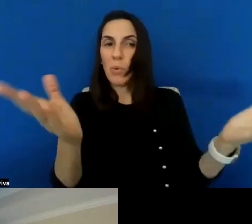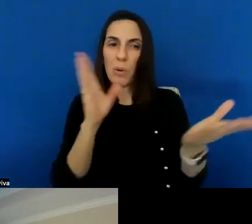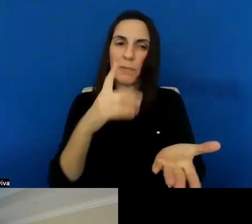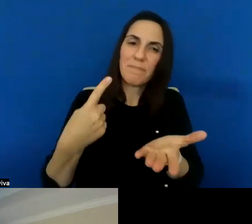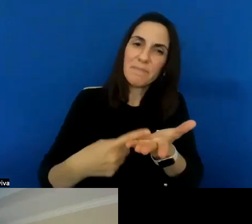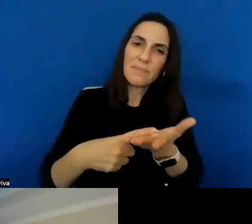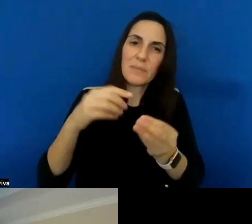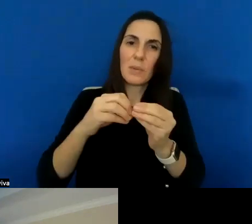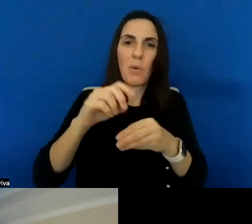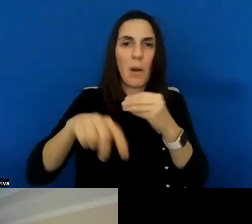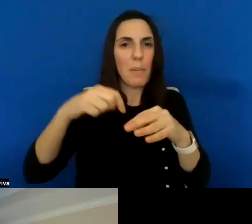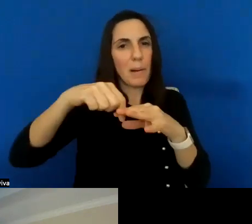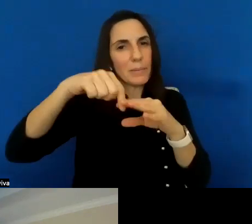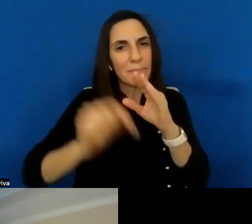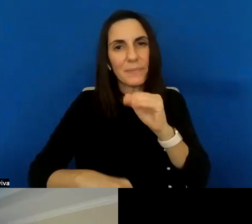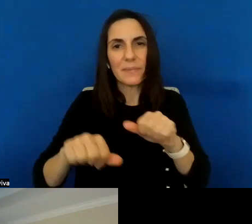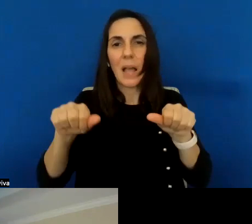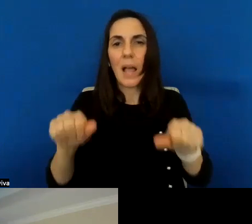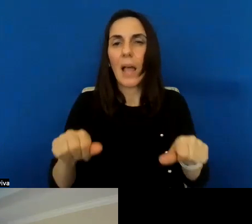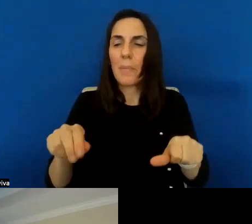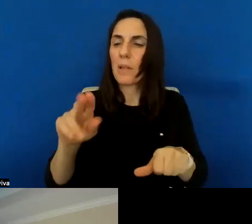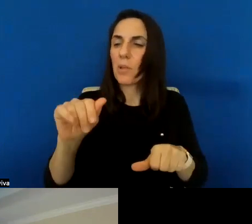11:08:13 Awesome. Awesome. Well, thank you so much for for having me so.